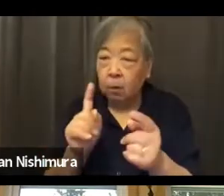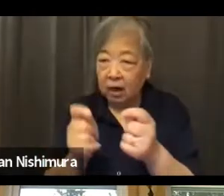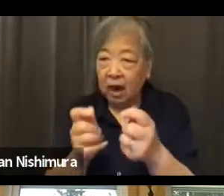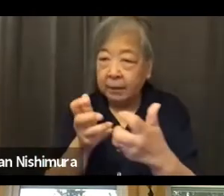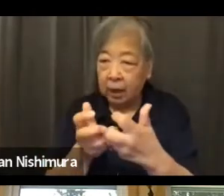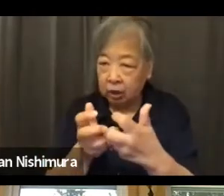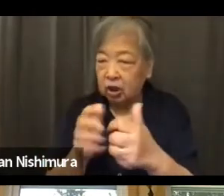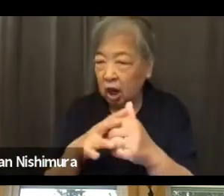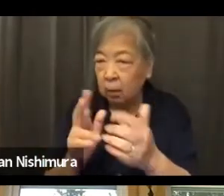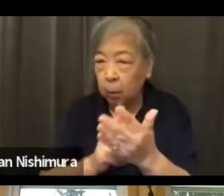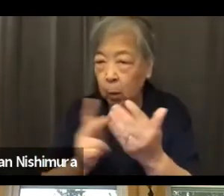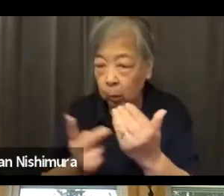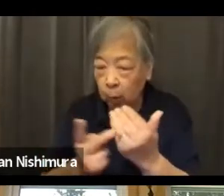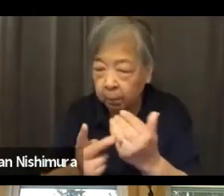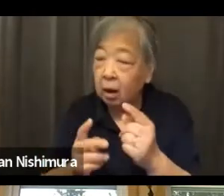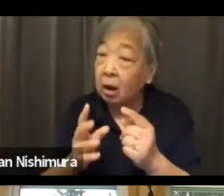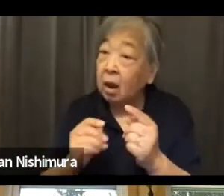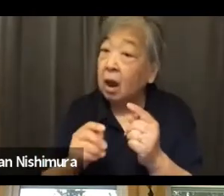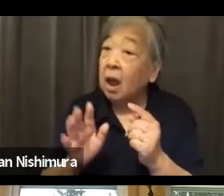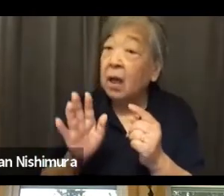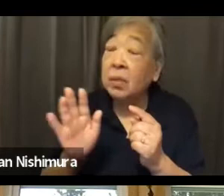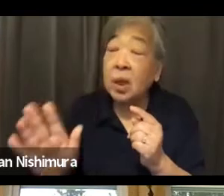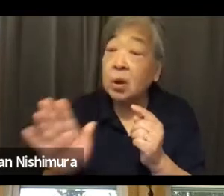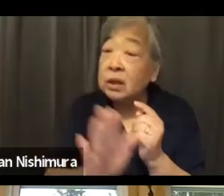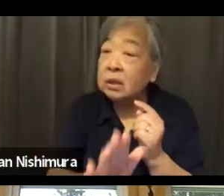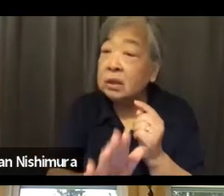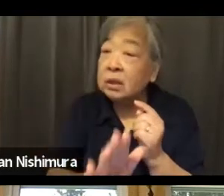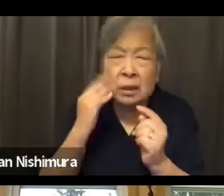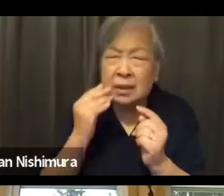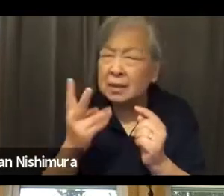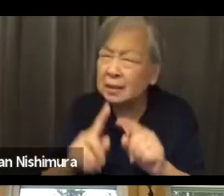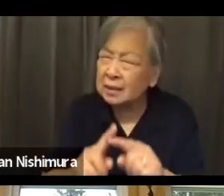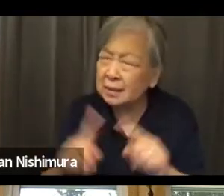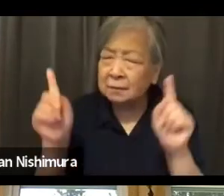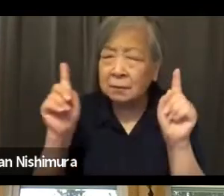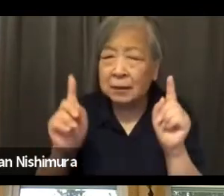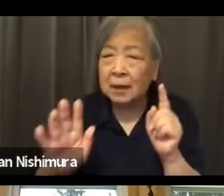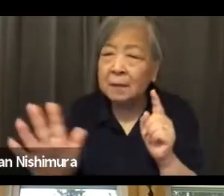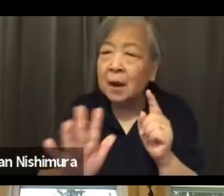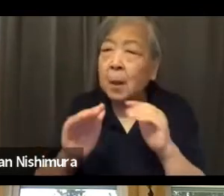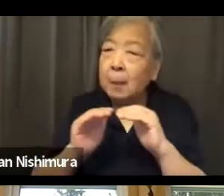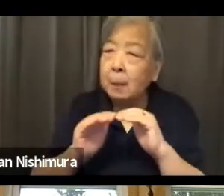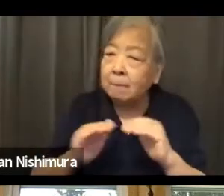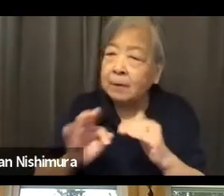have had two completely different experiences and two completely different levels of support,